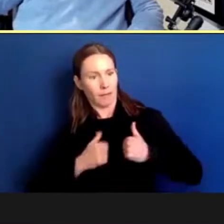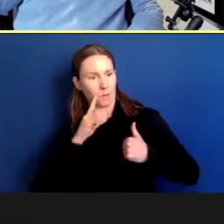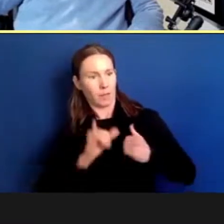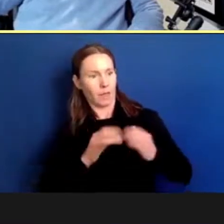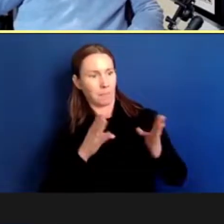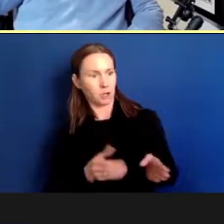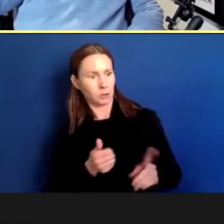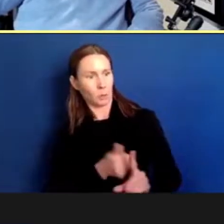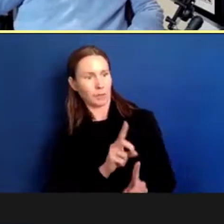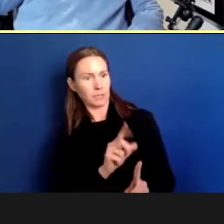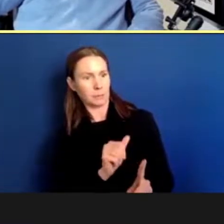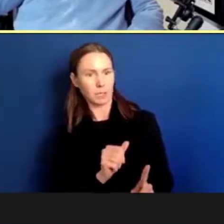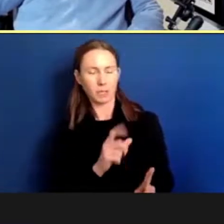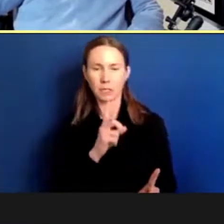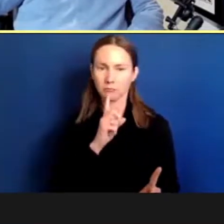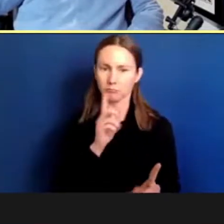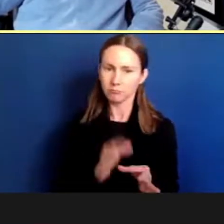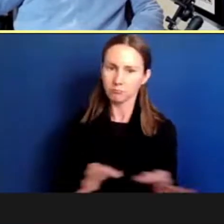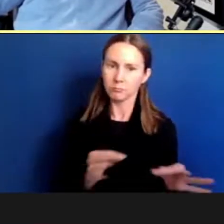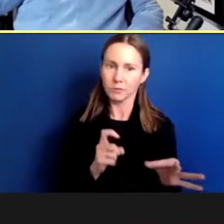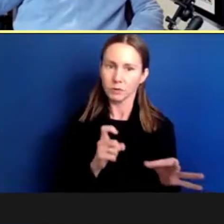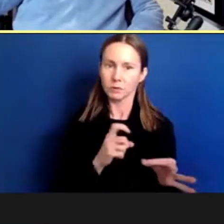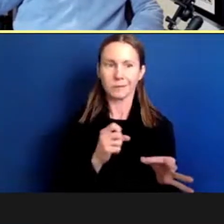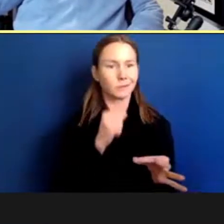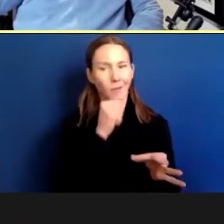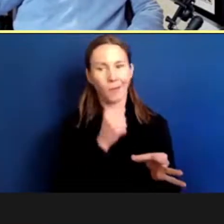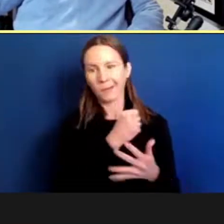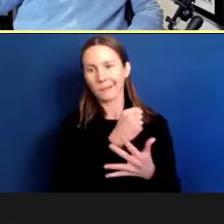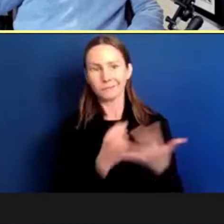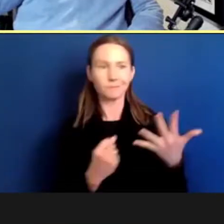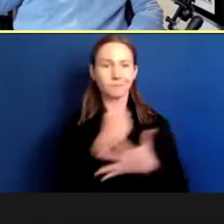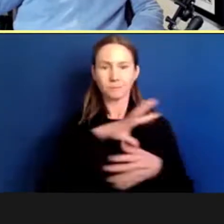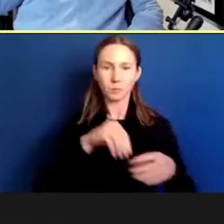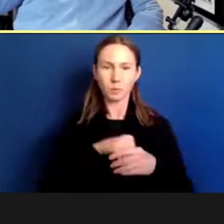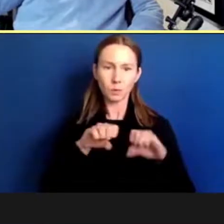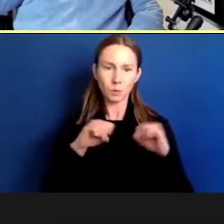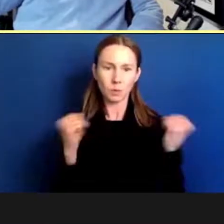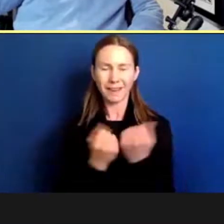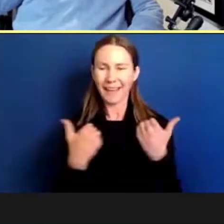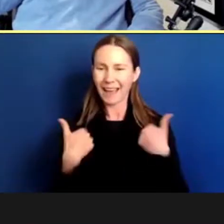are pervasive in the United States society. Those biases and incorrect assumptions